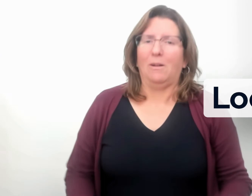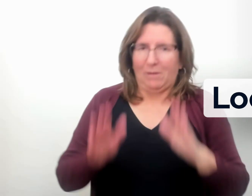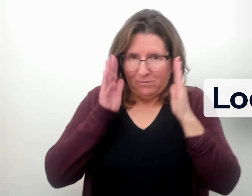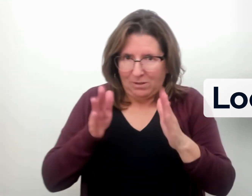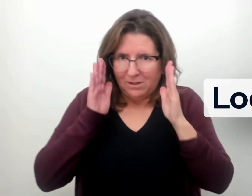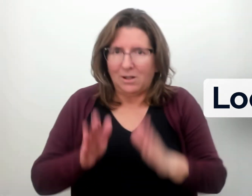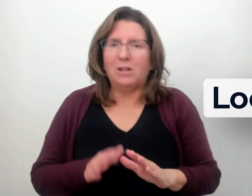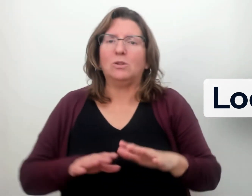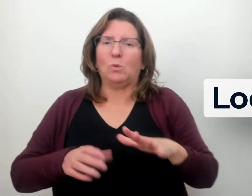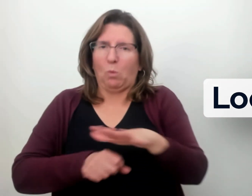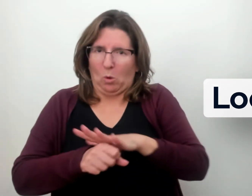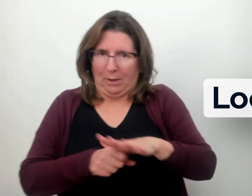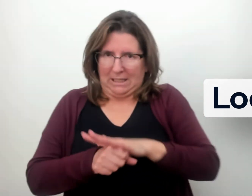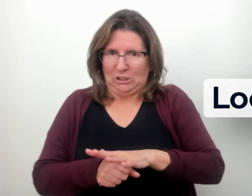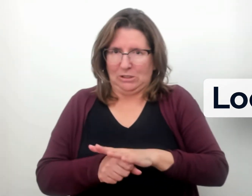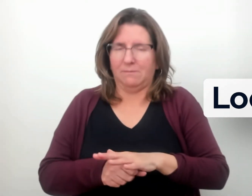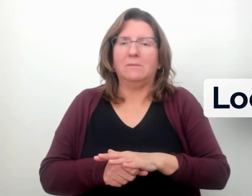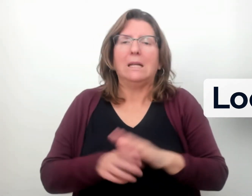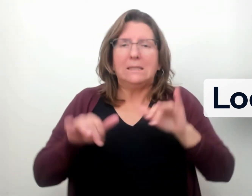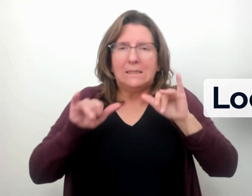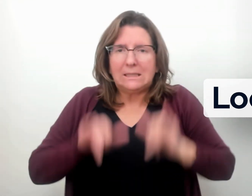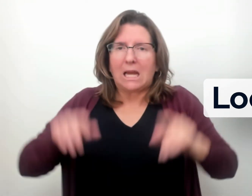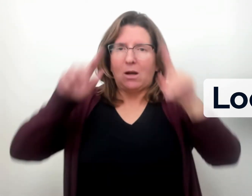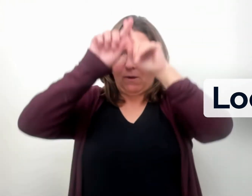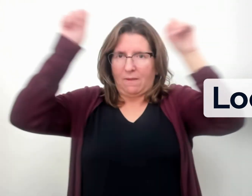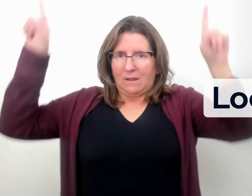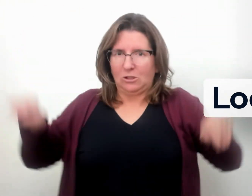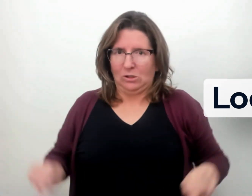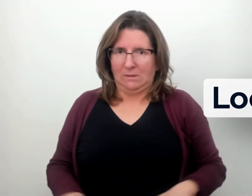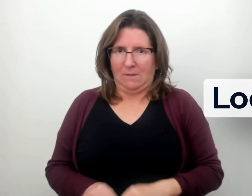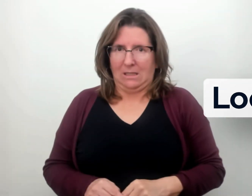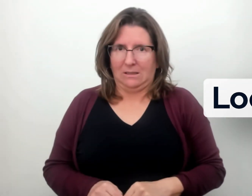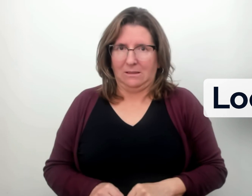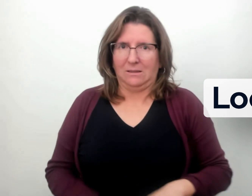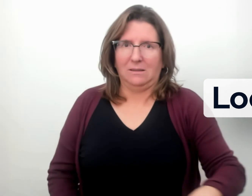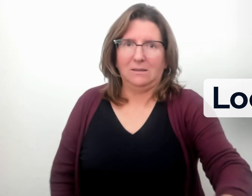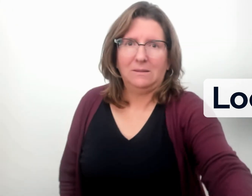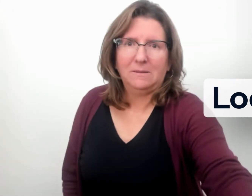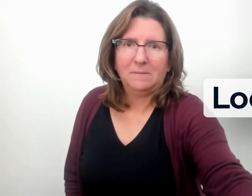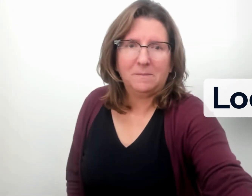Location is another parameter you should pay attention to, in terms of where the sign is 'pronounced.'